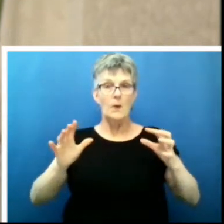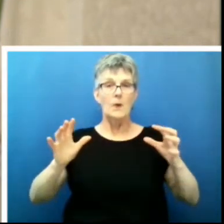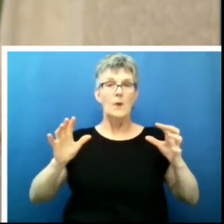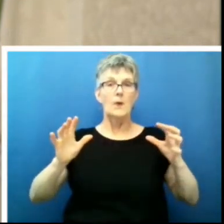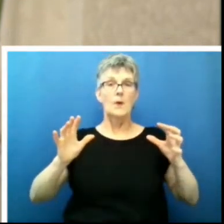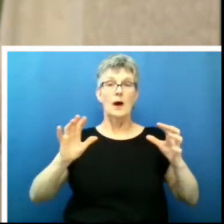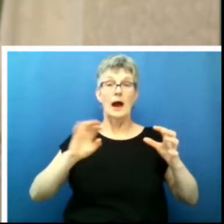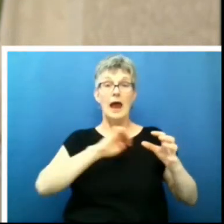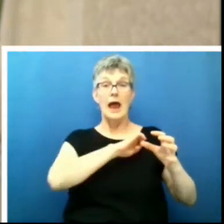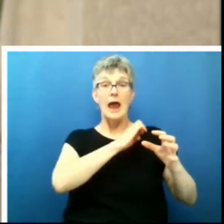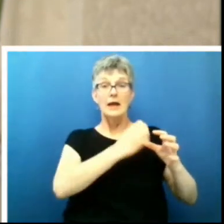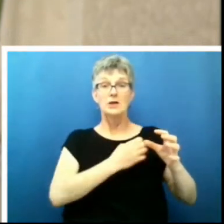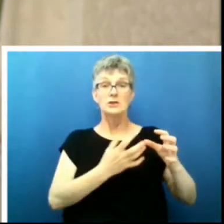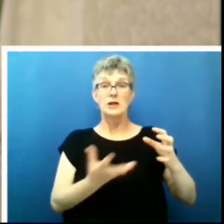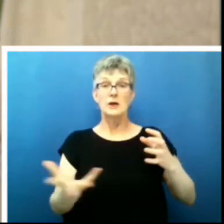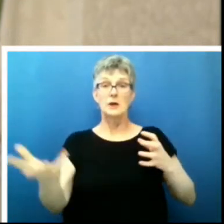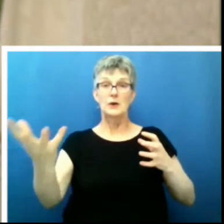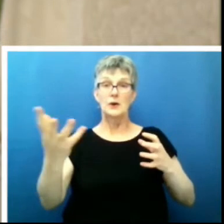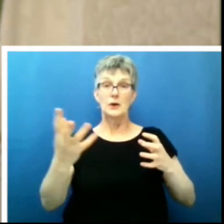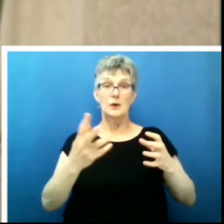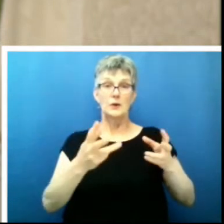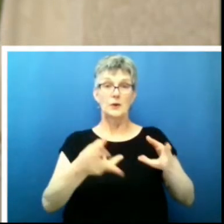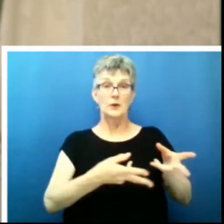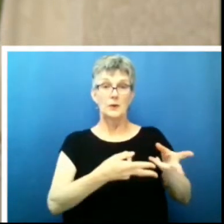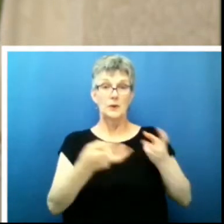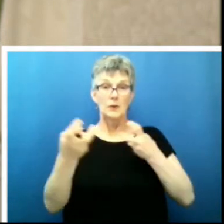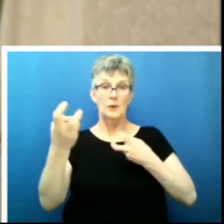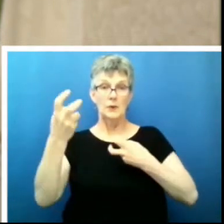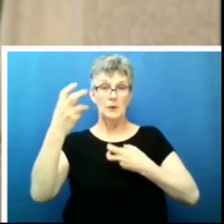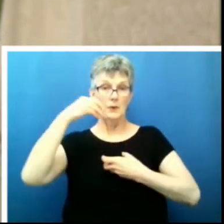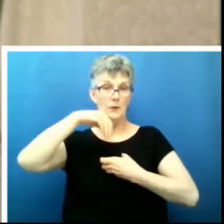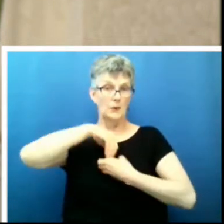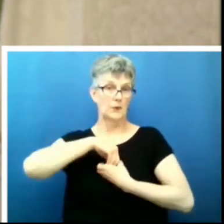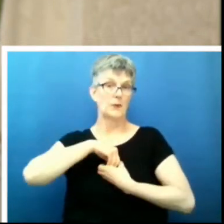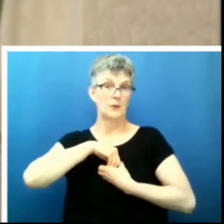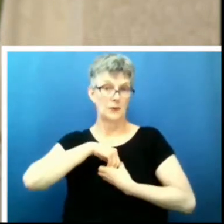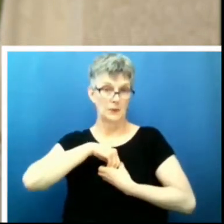And ask your heart, what is my message today?